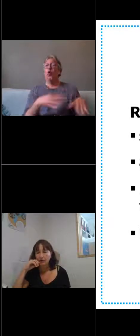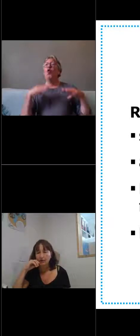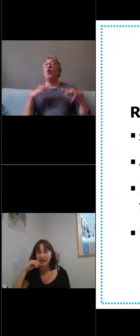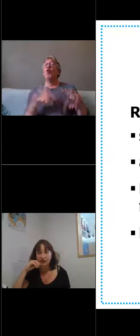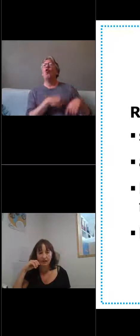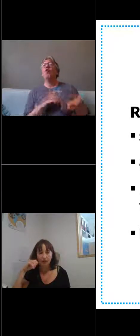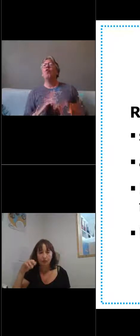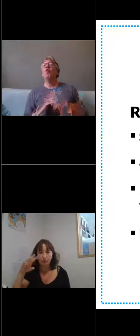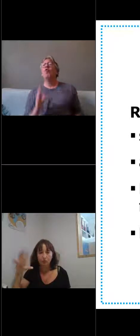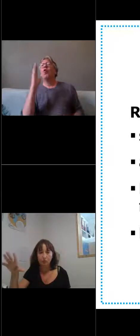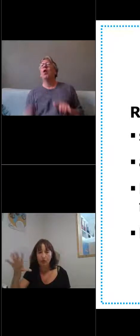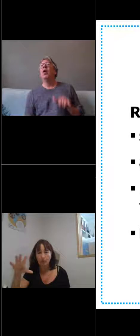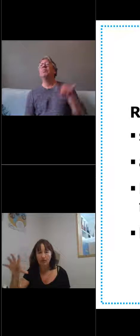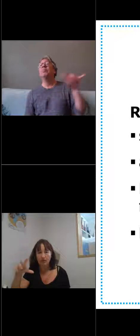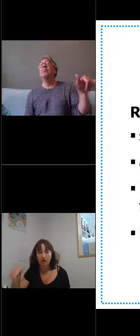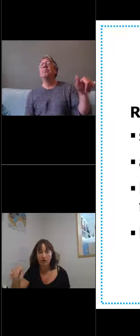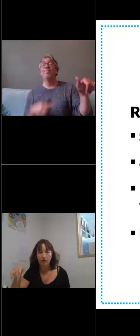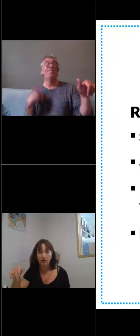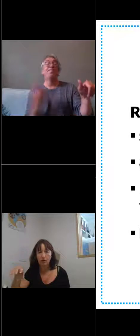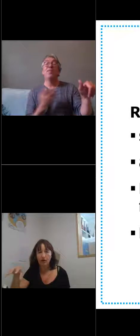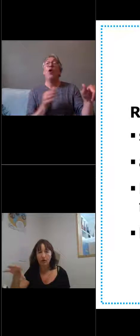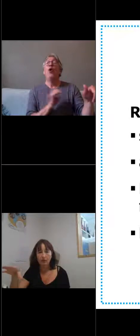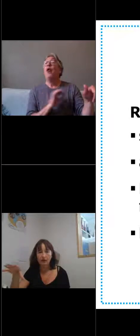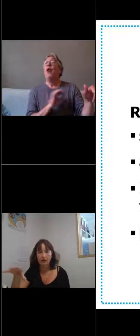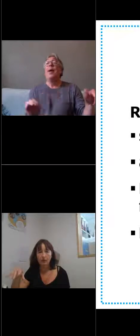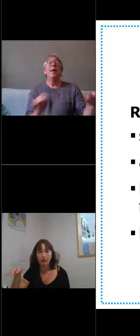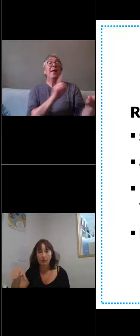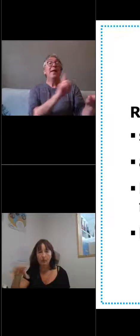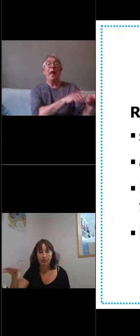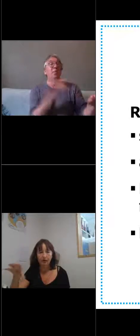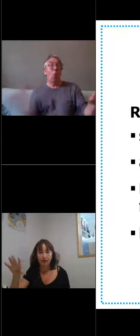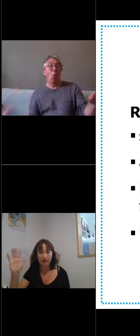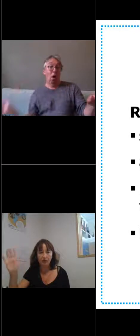We didn't have the time to arrange somebody to accompany him on the flight.